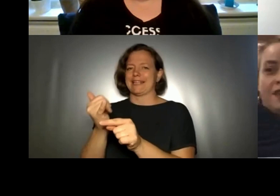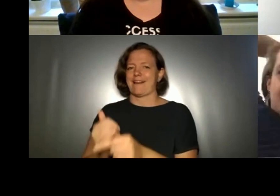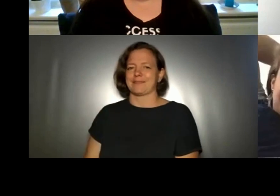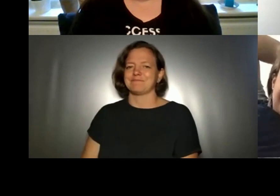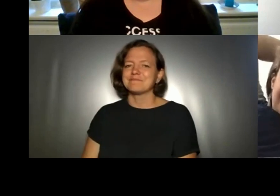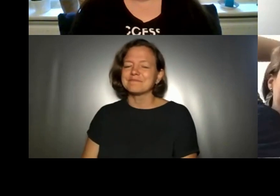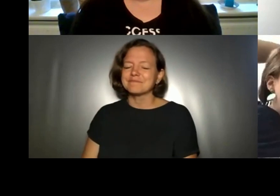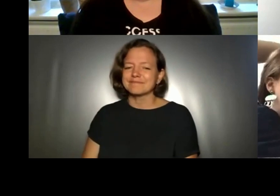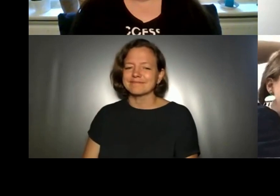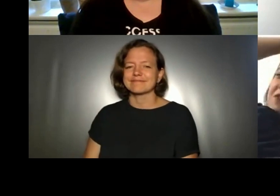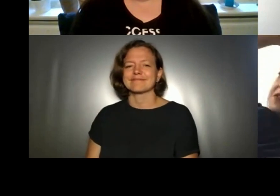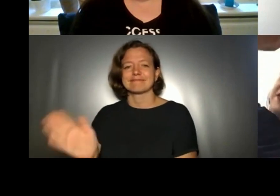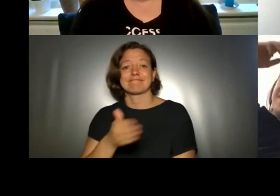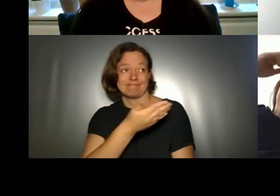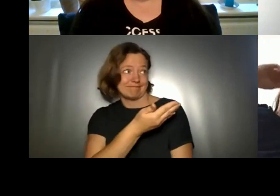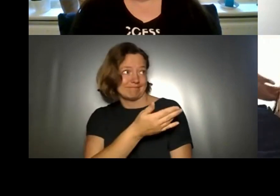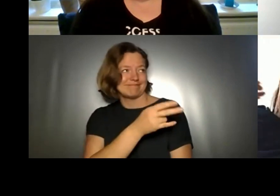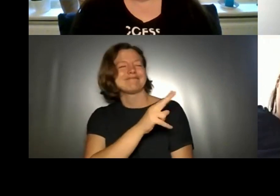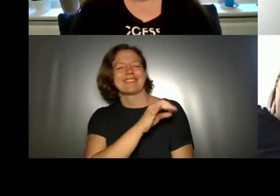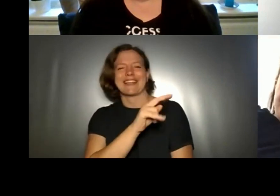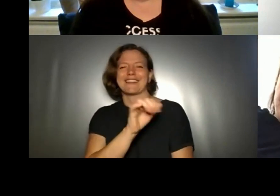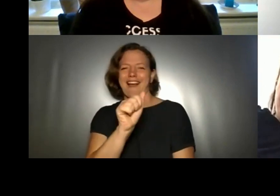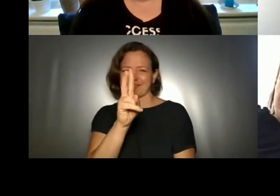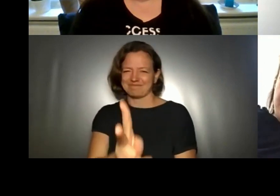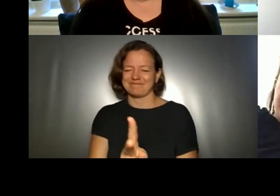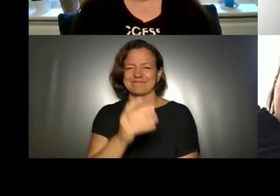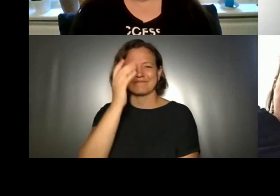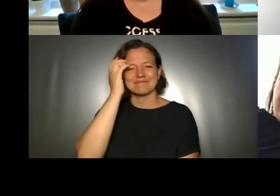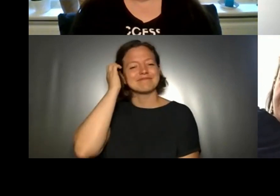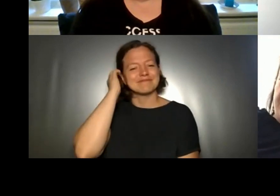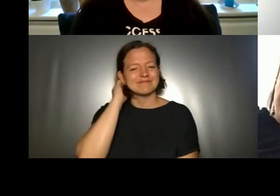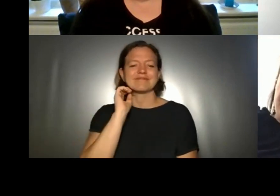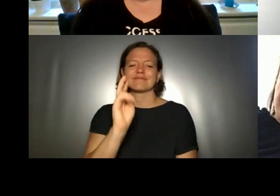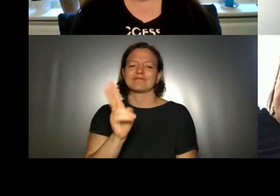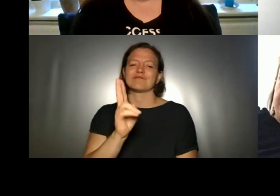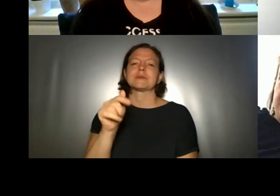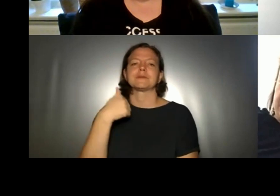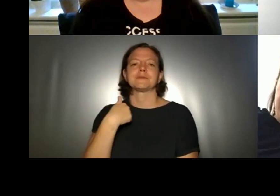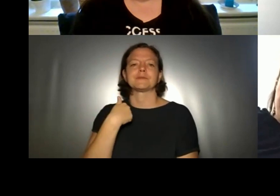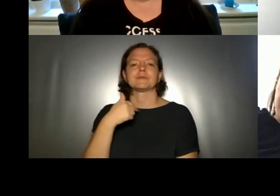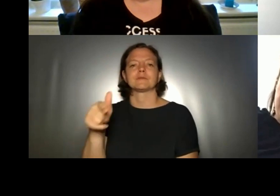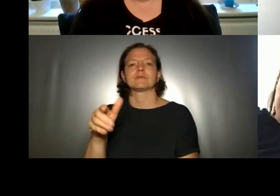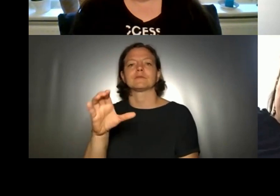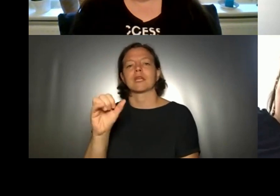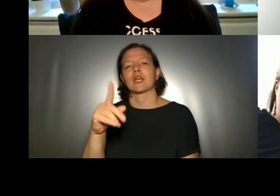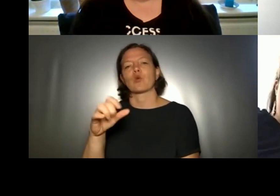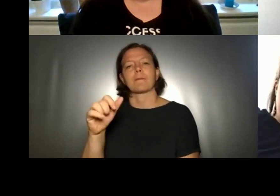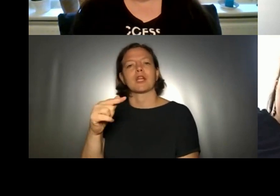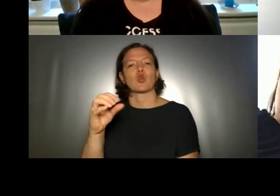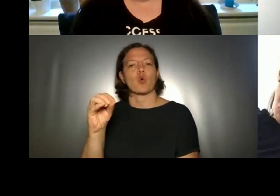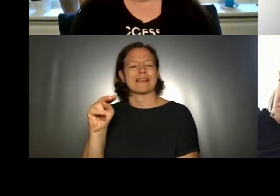Nina Mühlemann: Yeah. So, as Edwin said, with Criptonite, what we have done is a series of shows